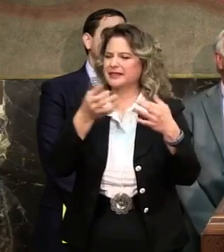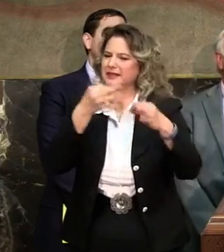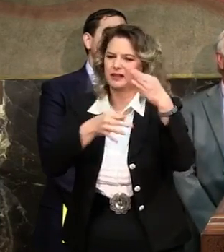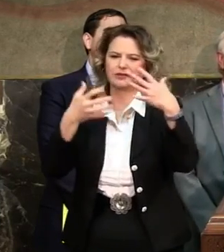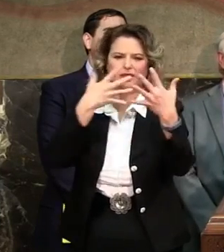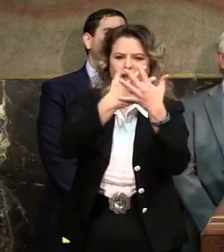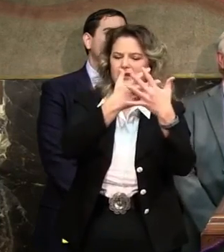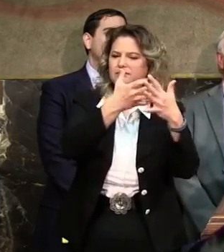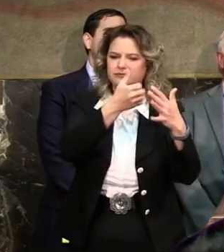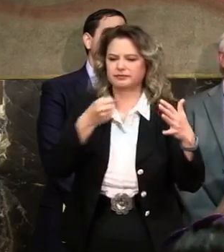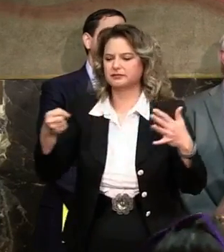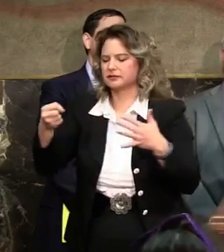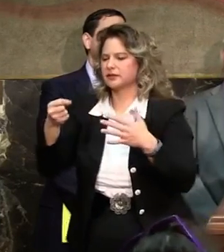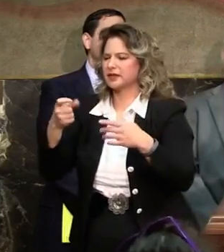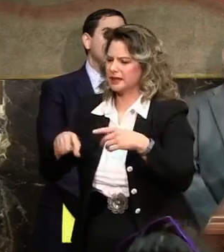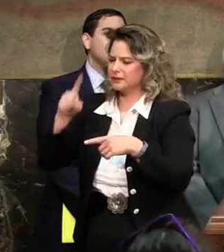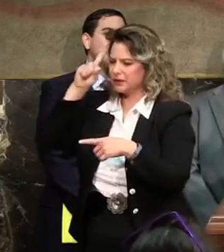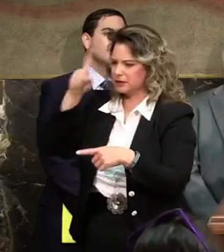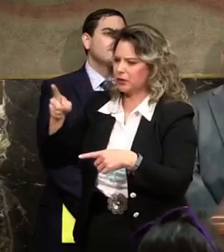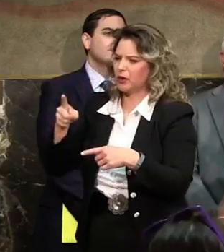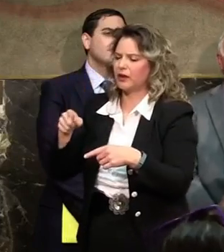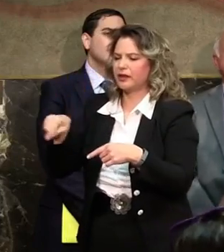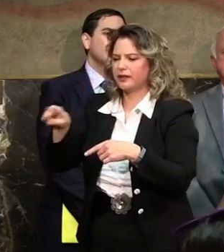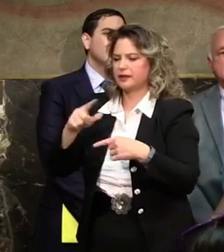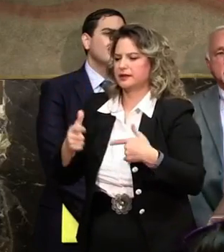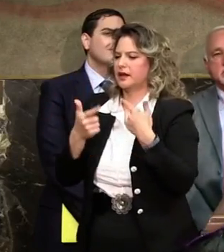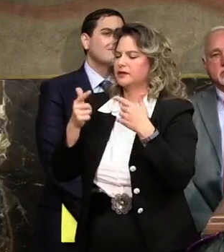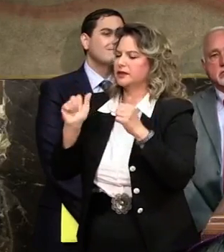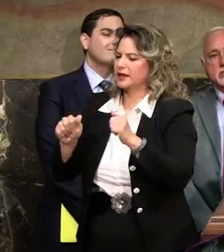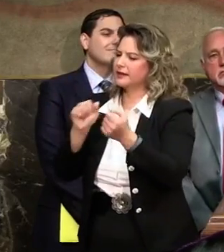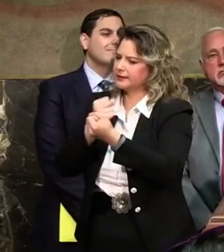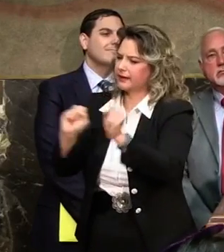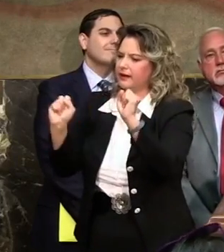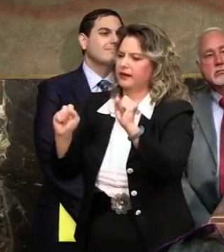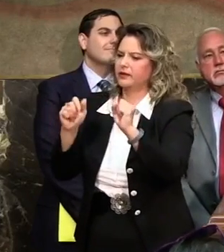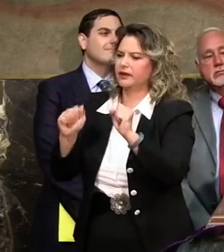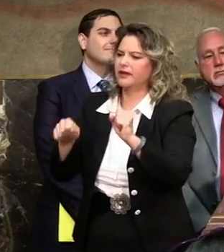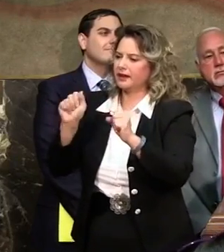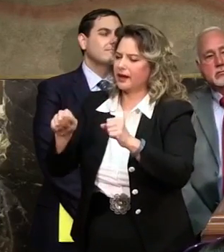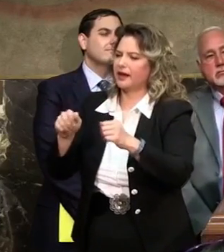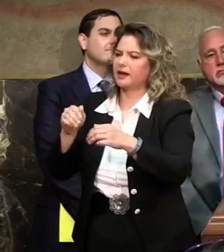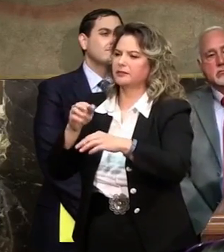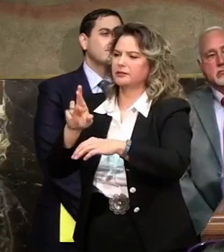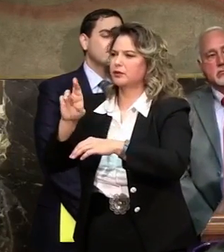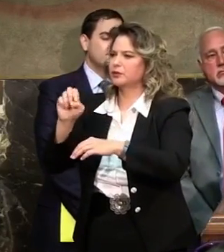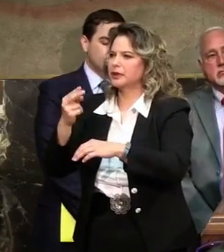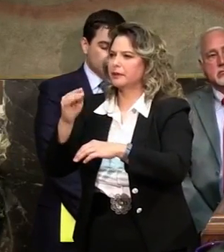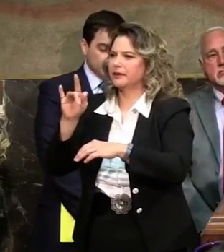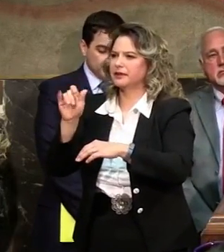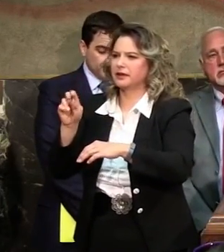be saved these people can be rehabilitated they can go back home they can get jobs they can support their